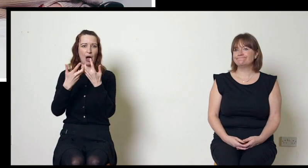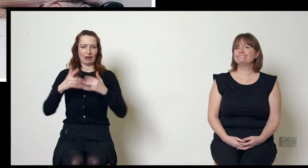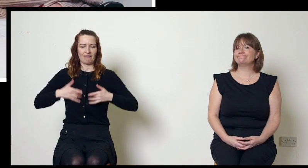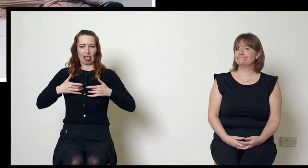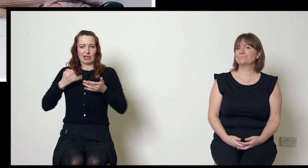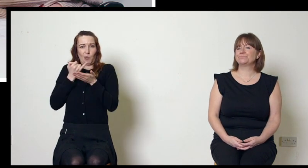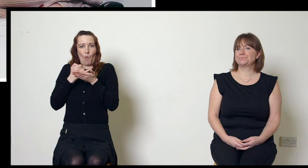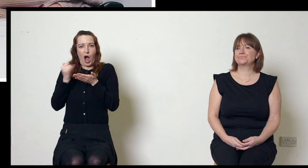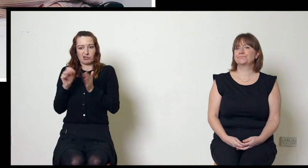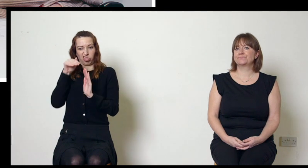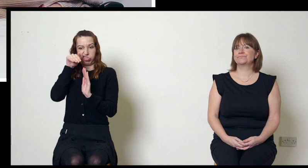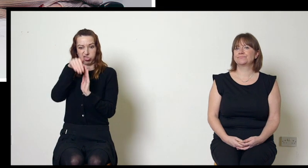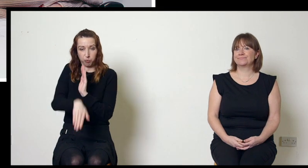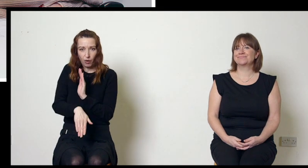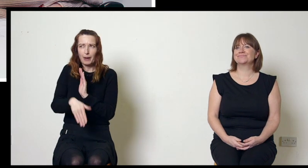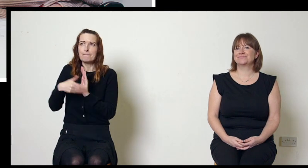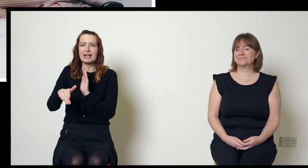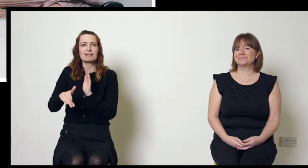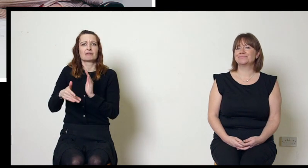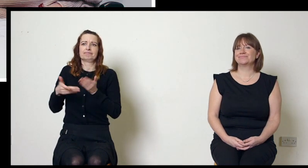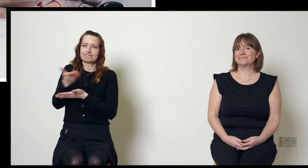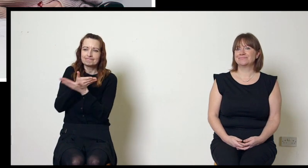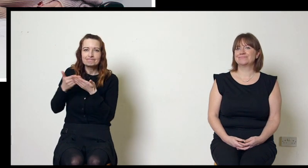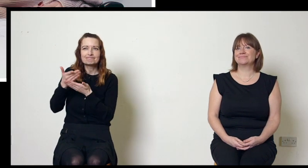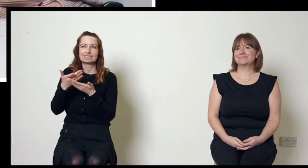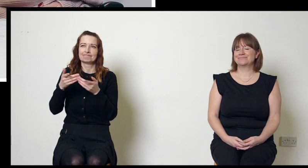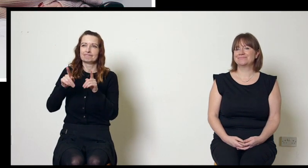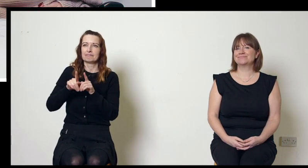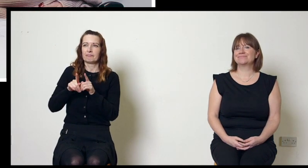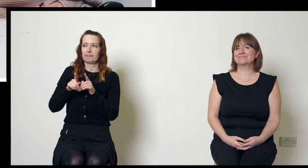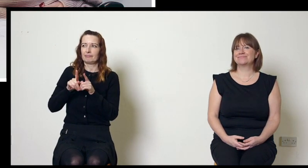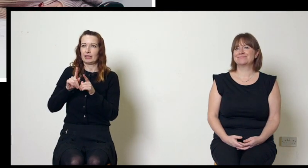And so we're having lots of political chat straight away. It wasn’t like some of our other projects